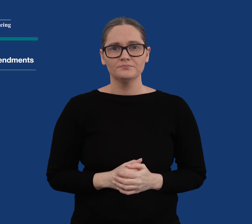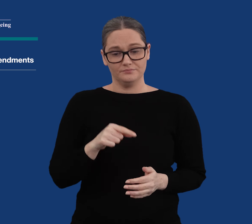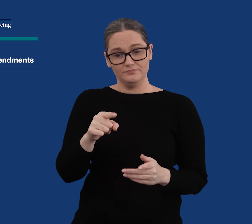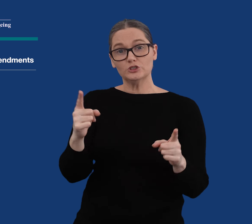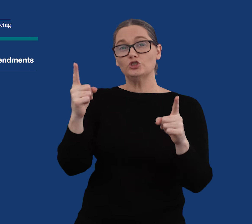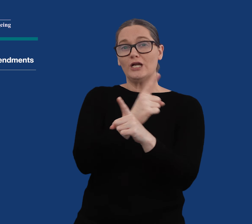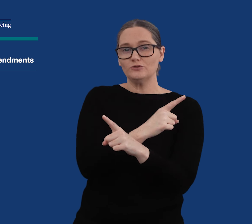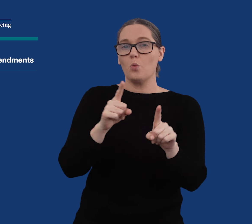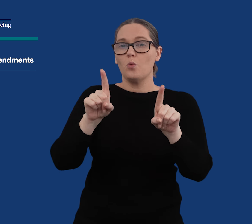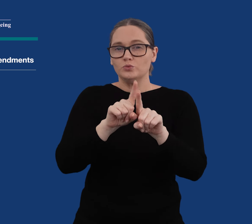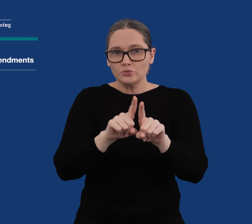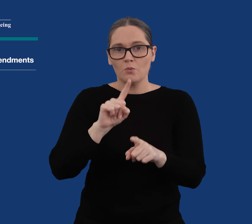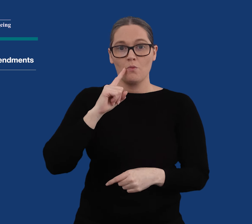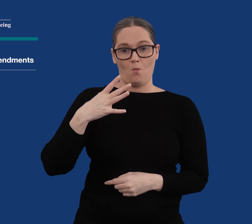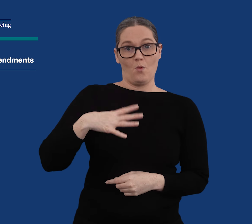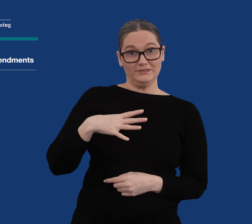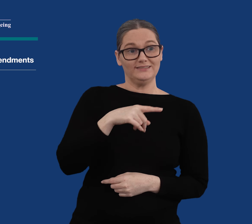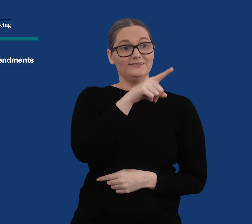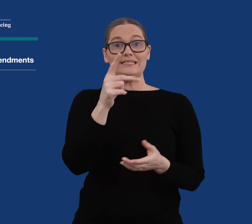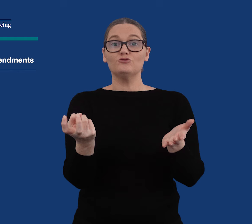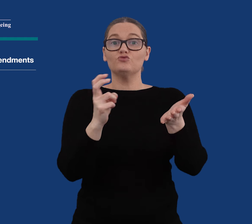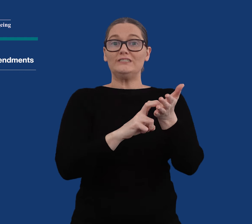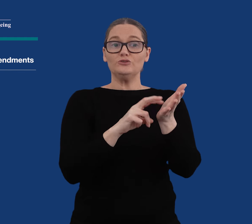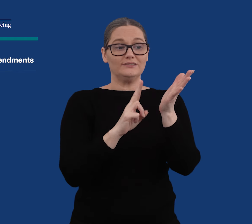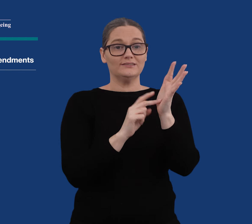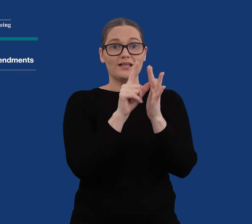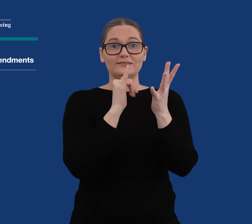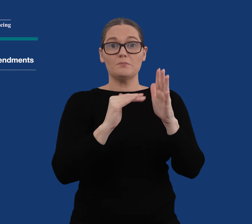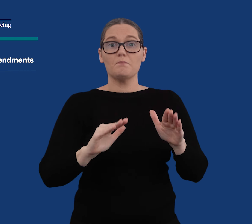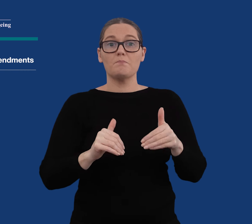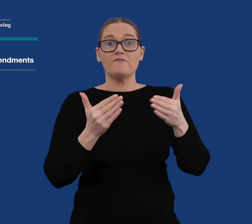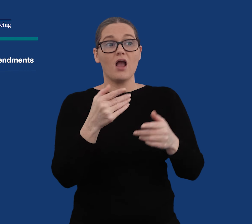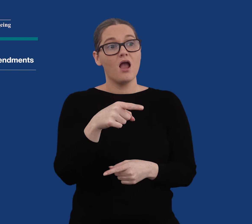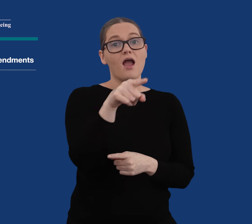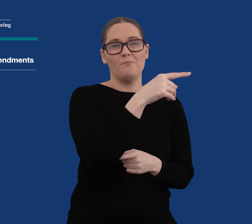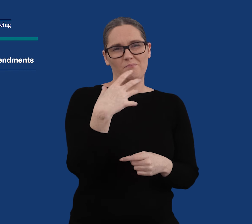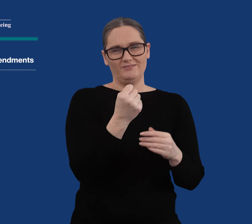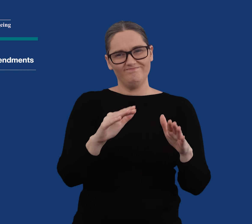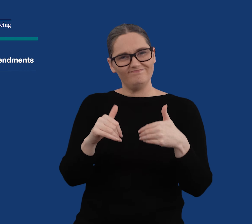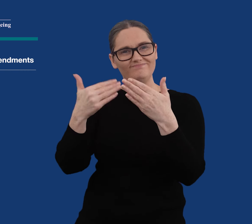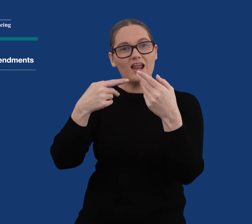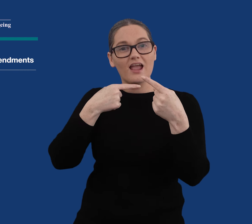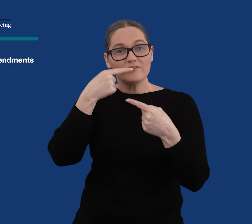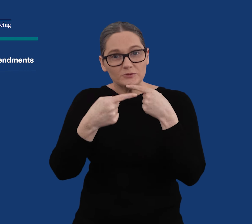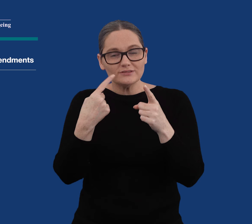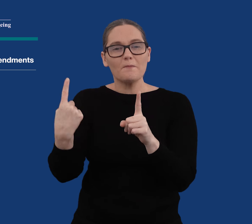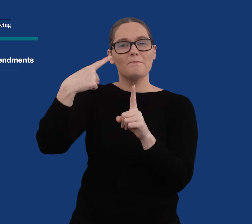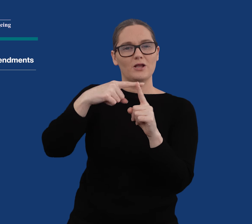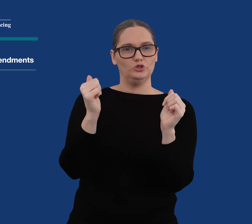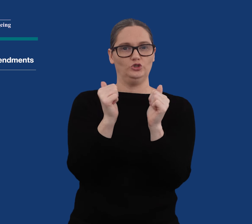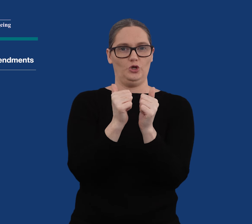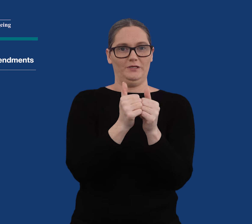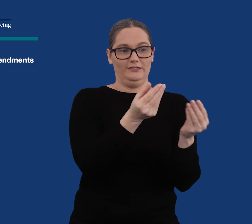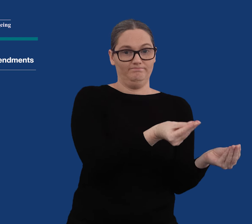This change also requires registered NDIS providers to give information and documents